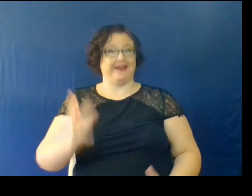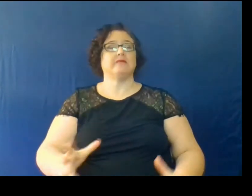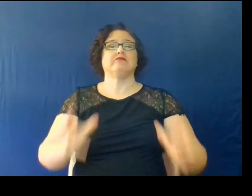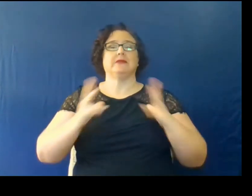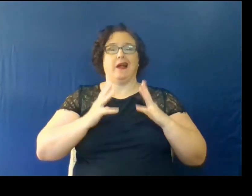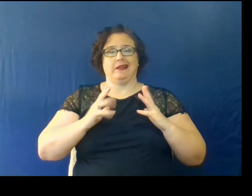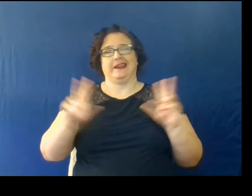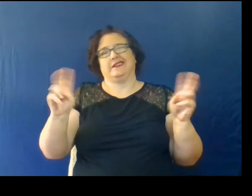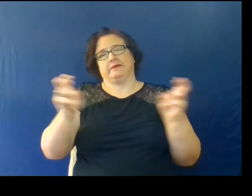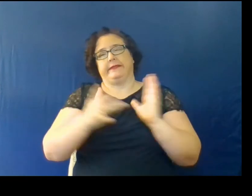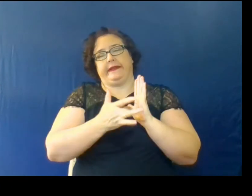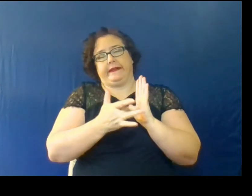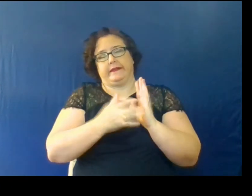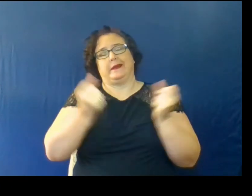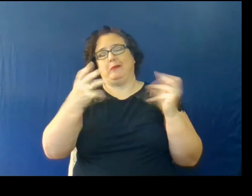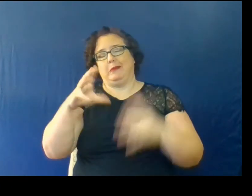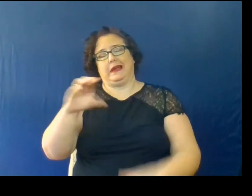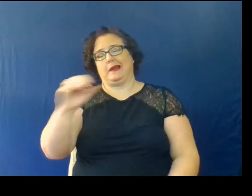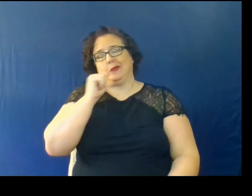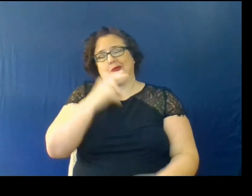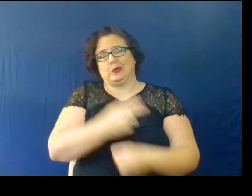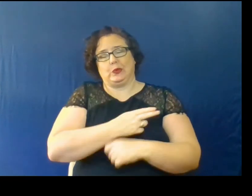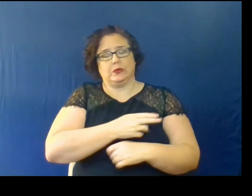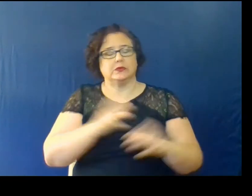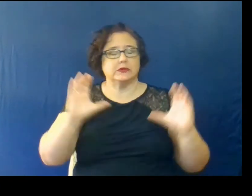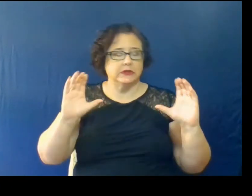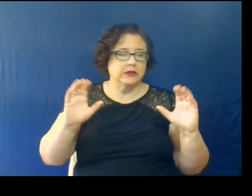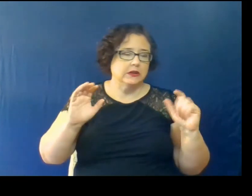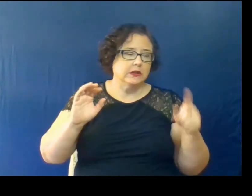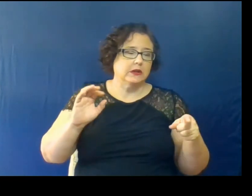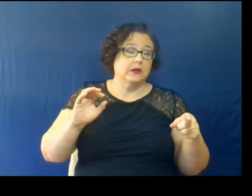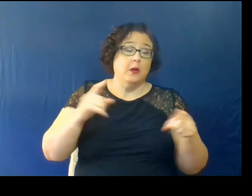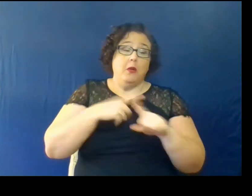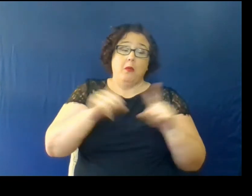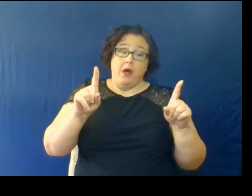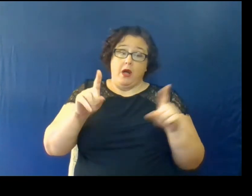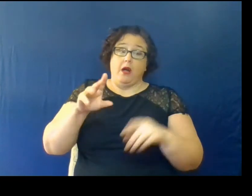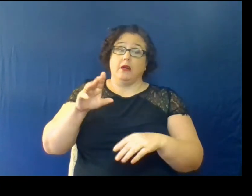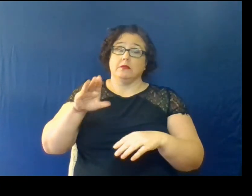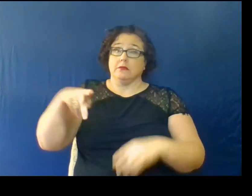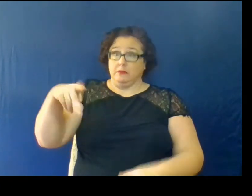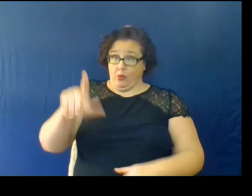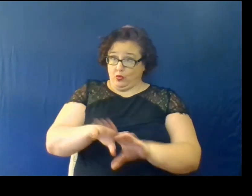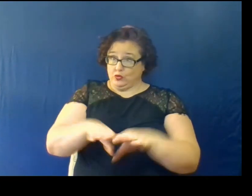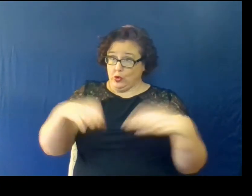although a lot of companies here in Georgia don't take it. But polls are open correct? The polls are